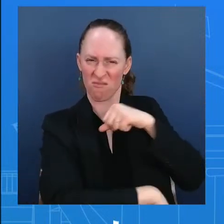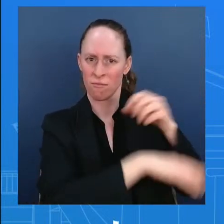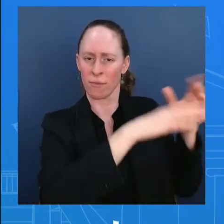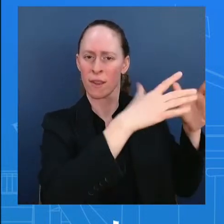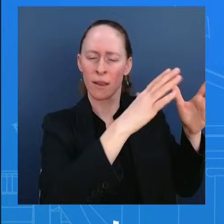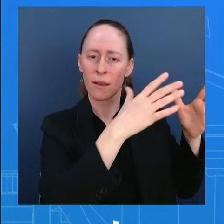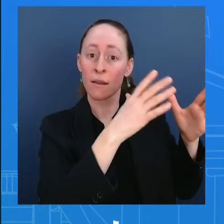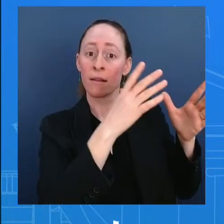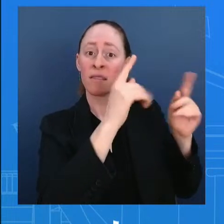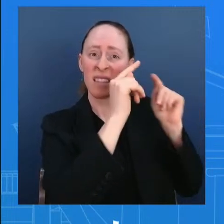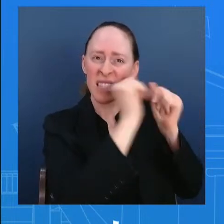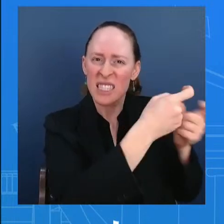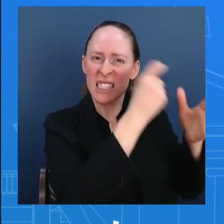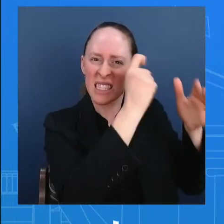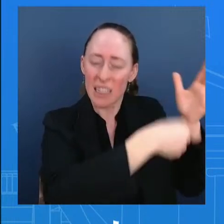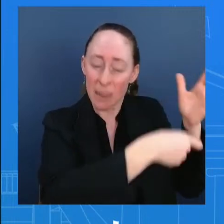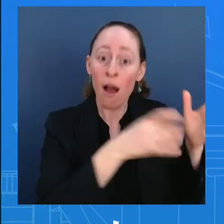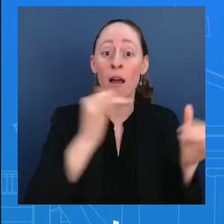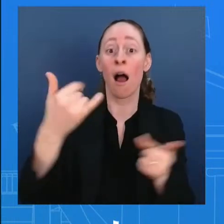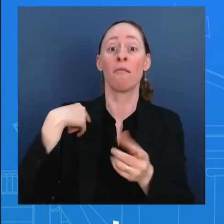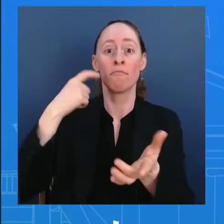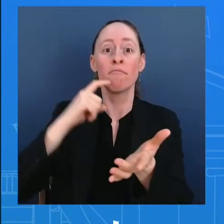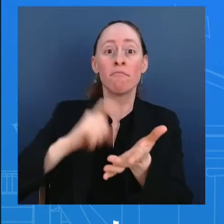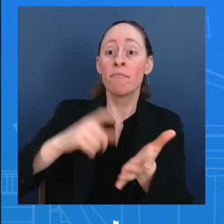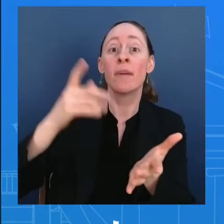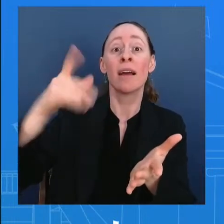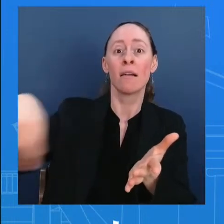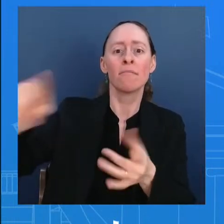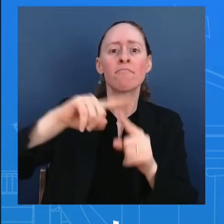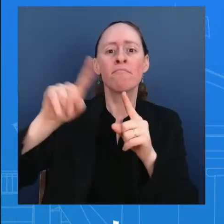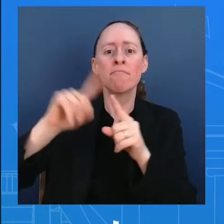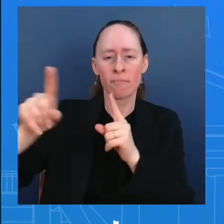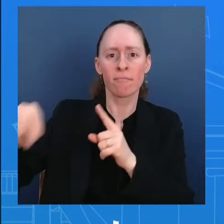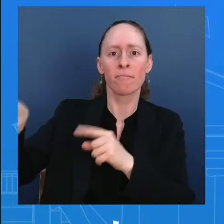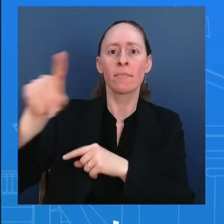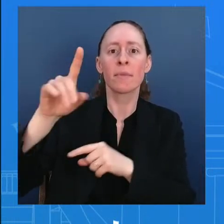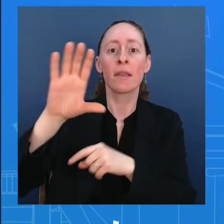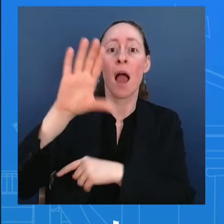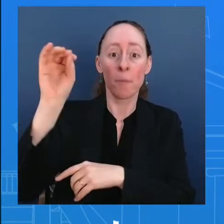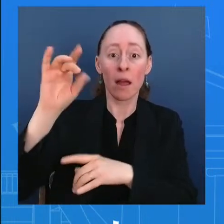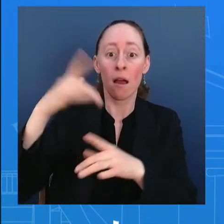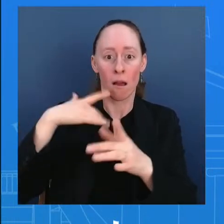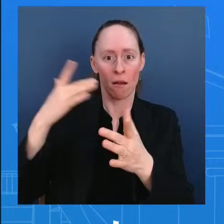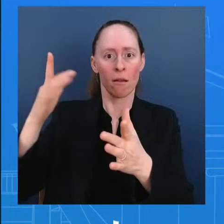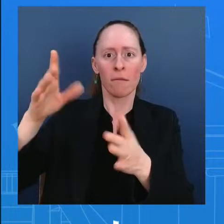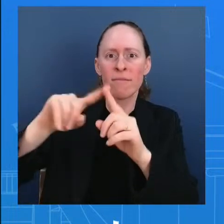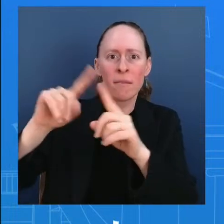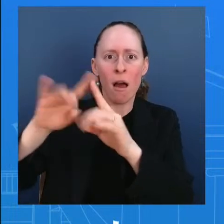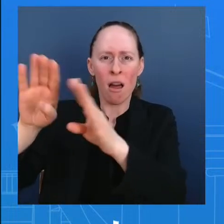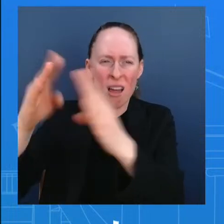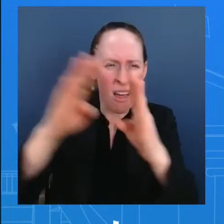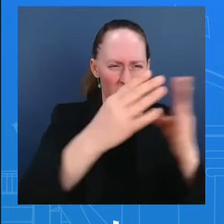since the president took office. So, we’re very confident that this is an industry that’s going to continue to thrive.